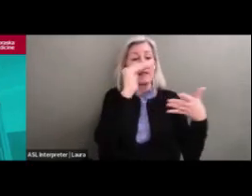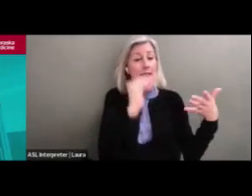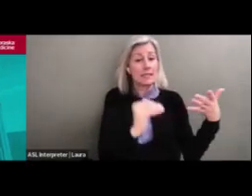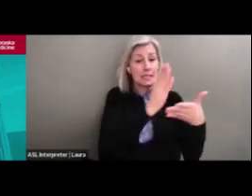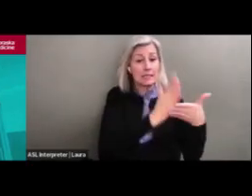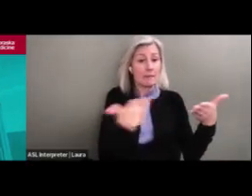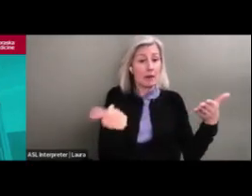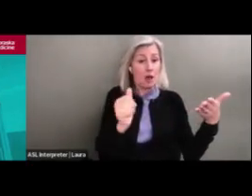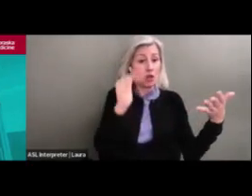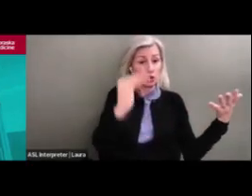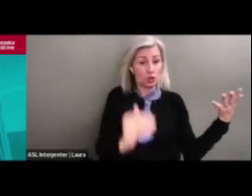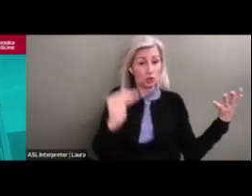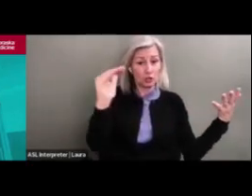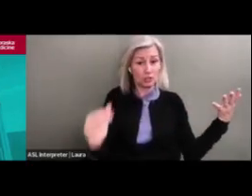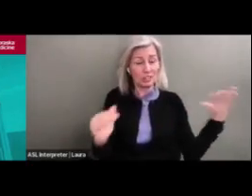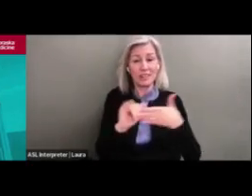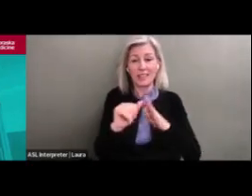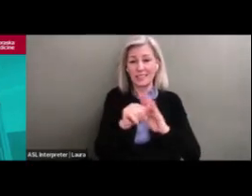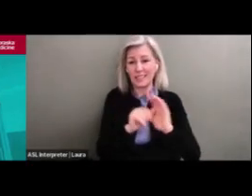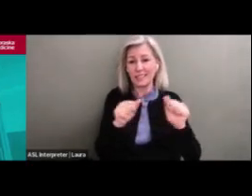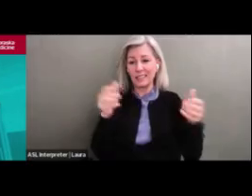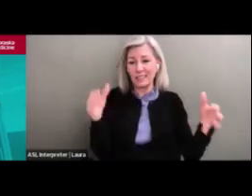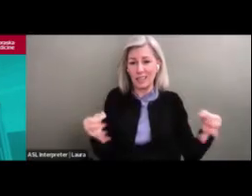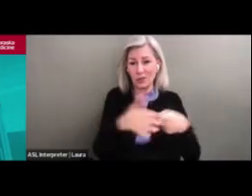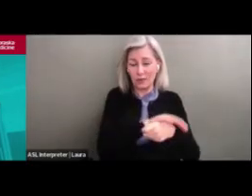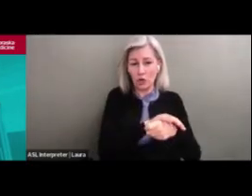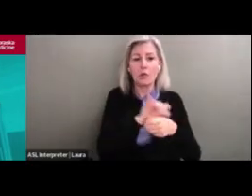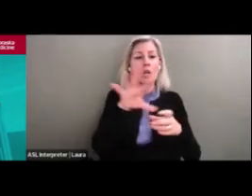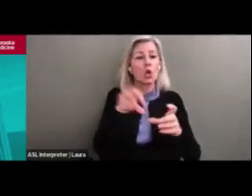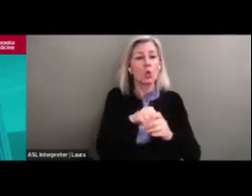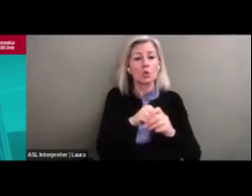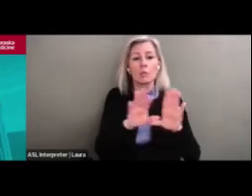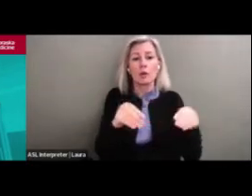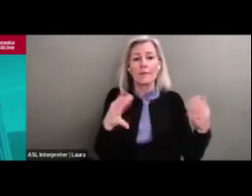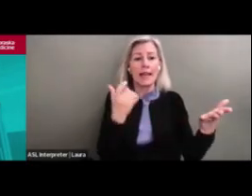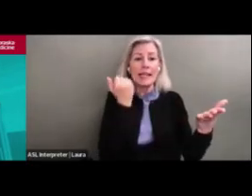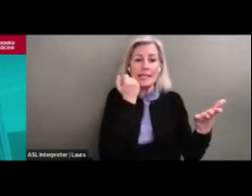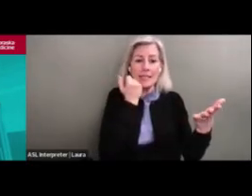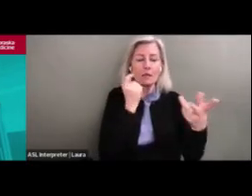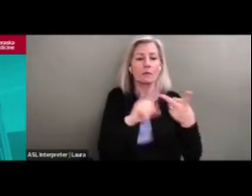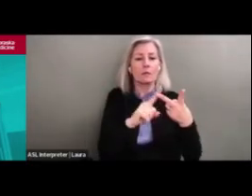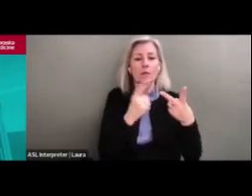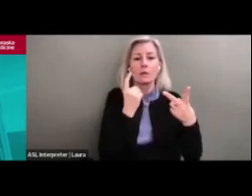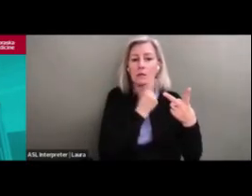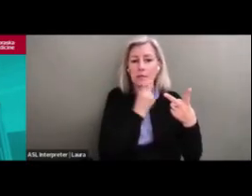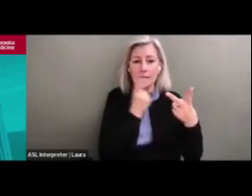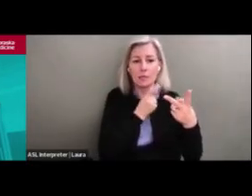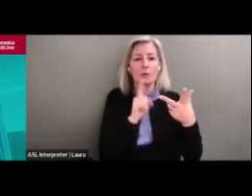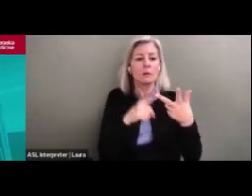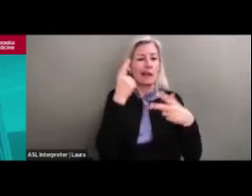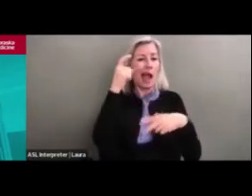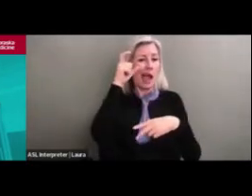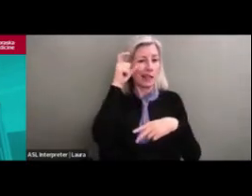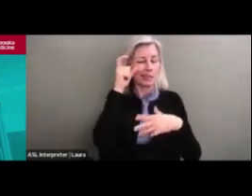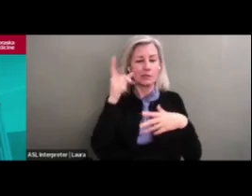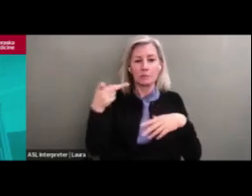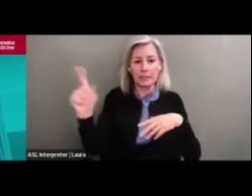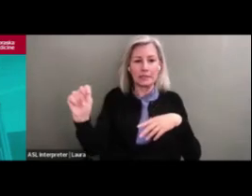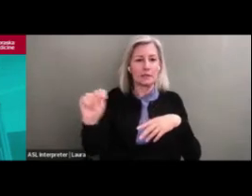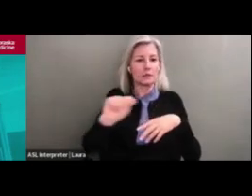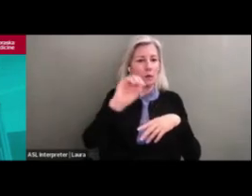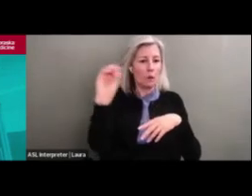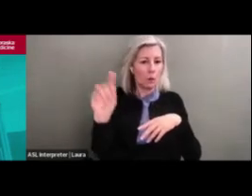Home and Community-Based Services is an optional service.